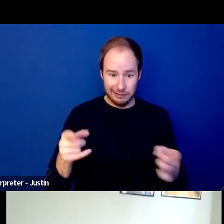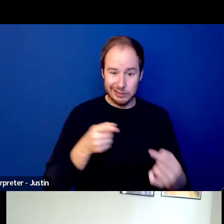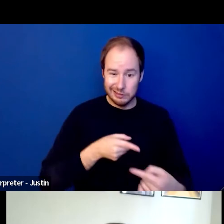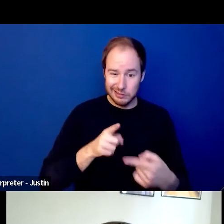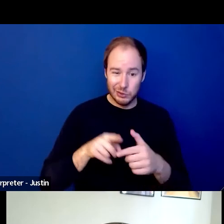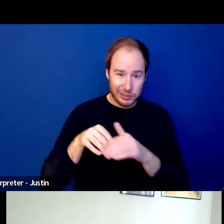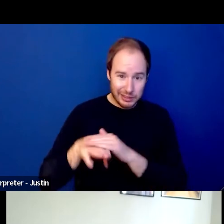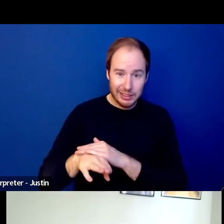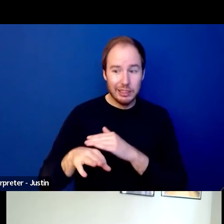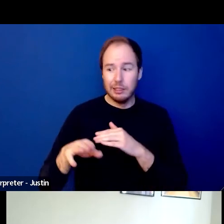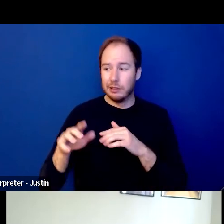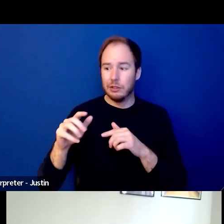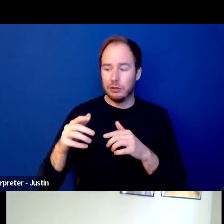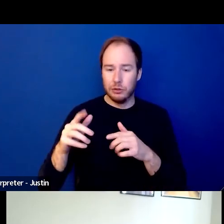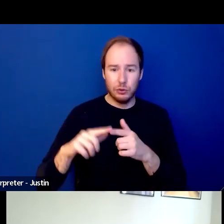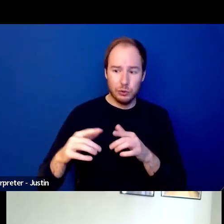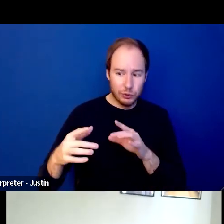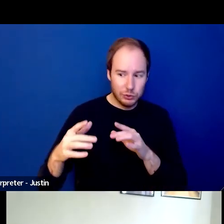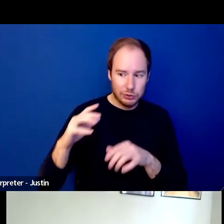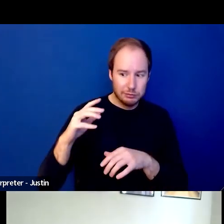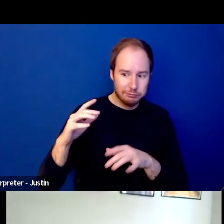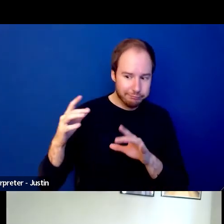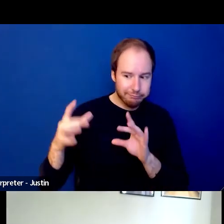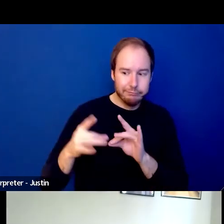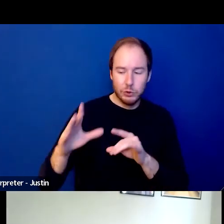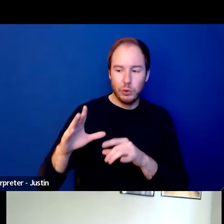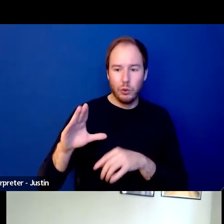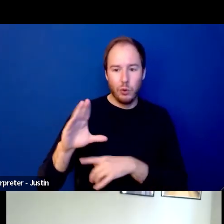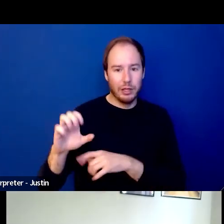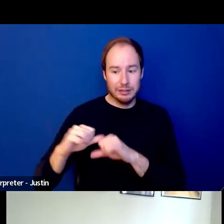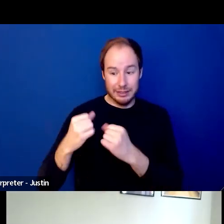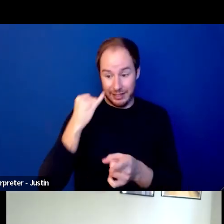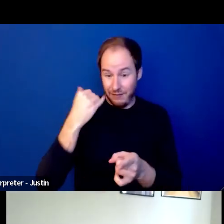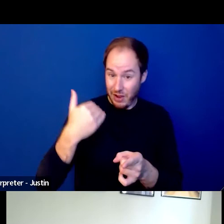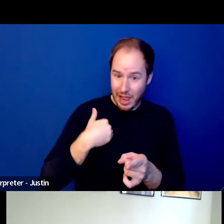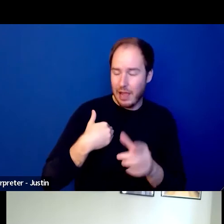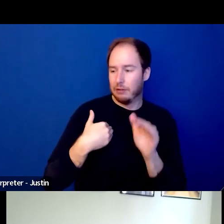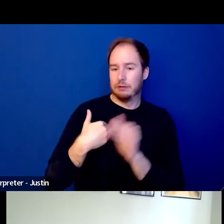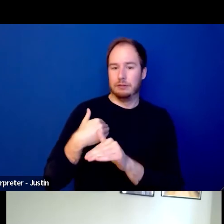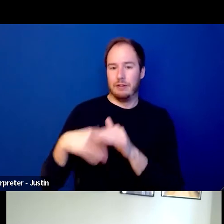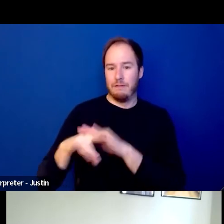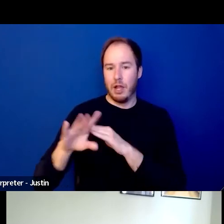establishing a relationship with your Coordinated Entry team if you have one, it depends on your community and your size,